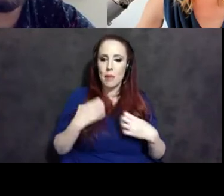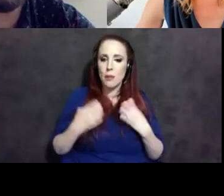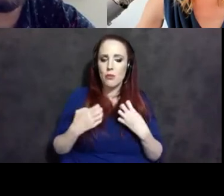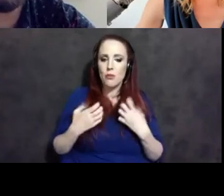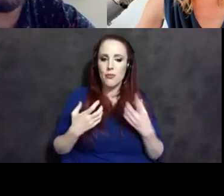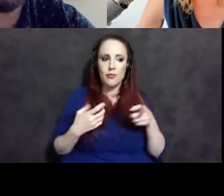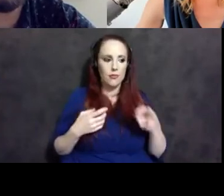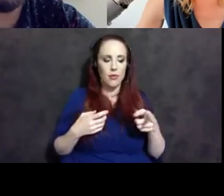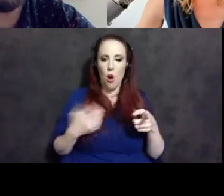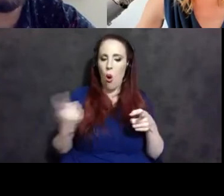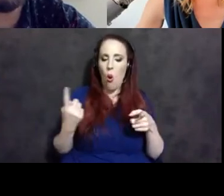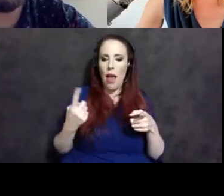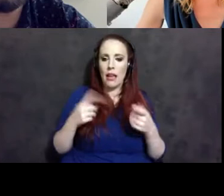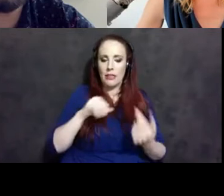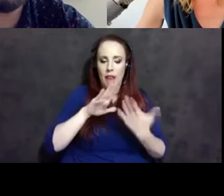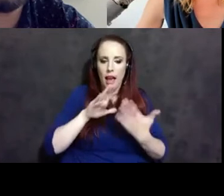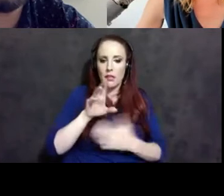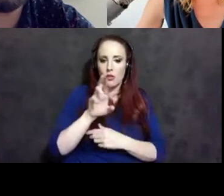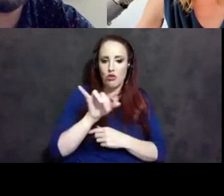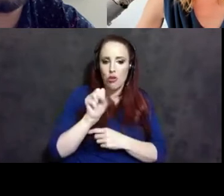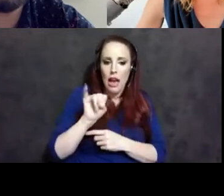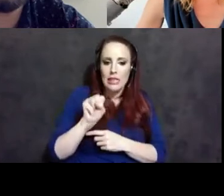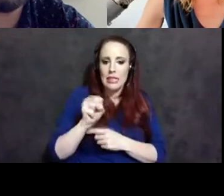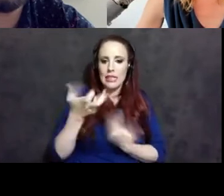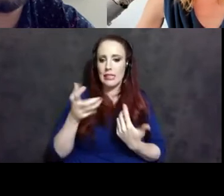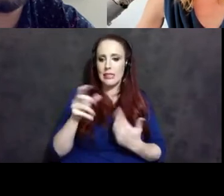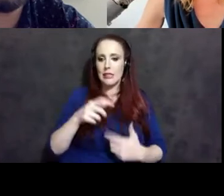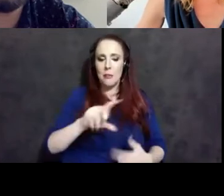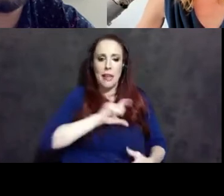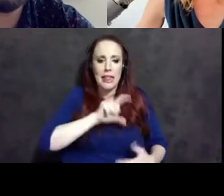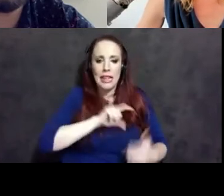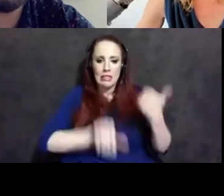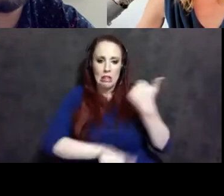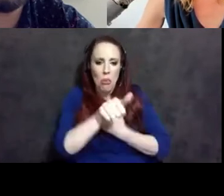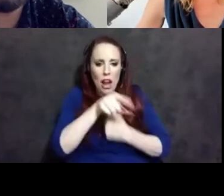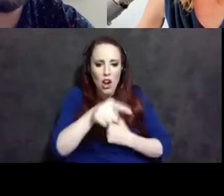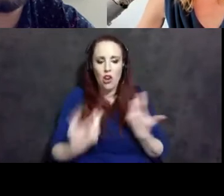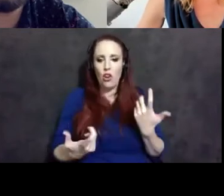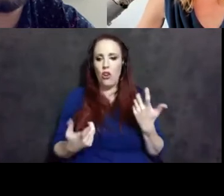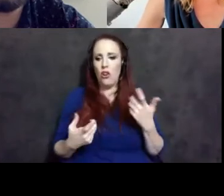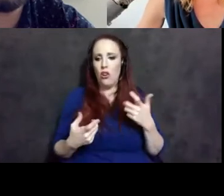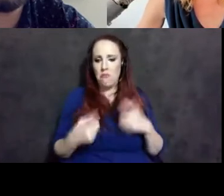crisis and constantly being threatened by police, being suspected of prostituting at